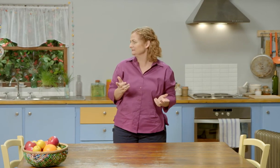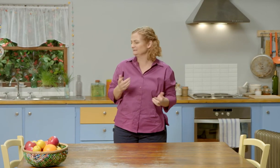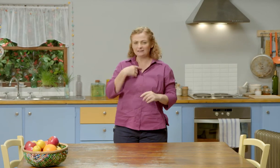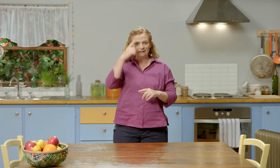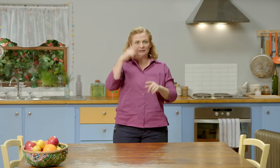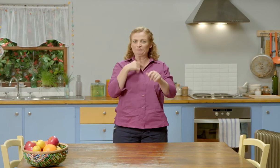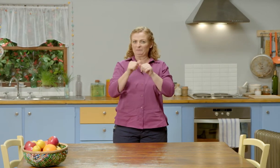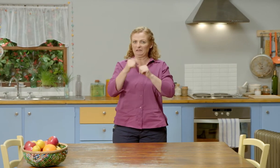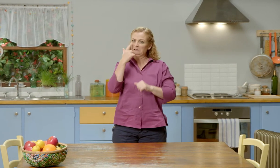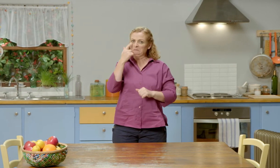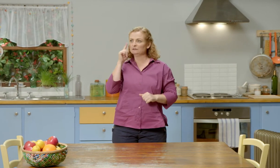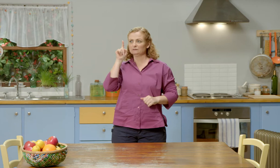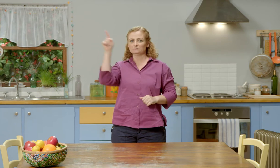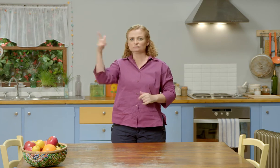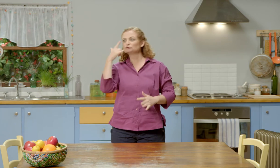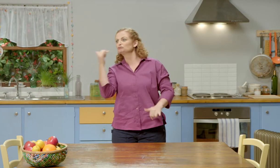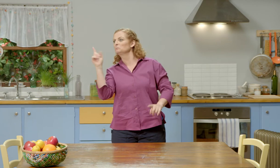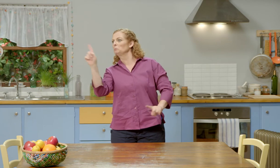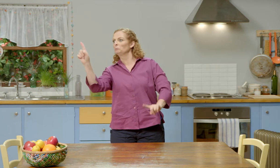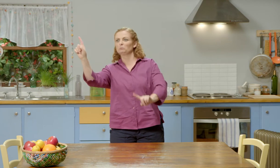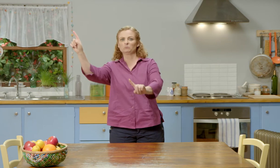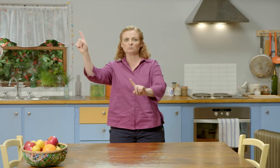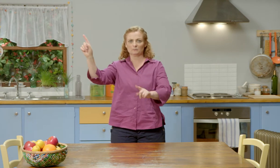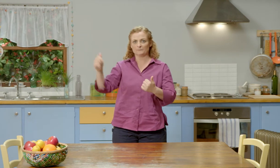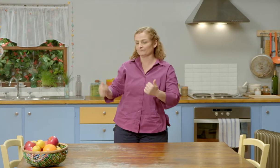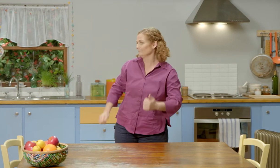I think I should go and check on him, make sure he's okay.